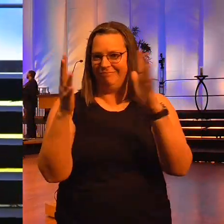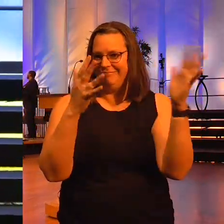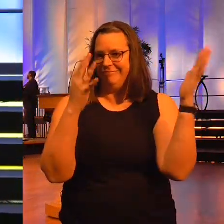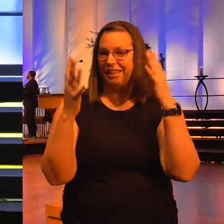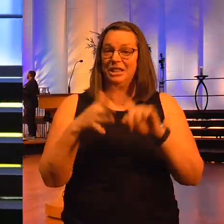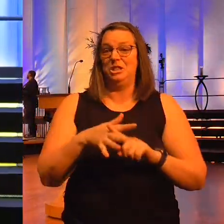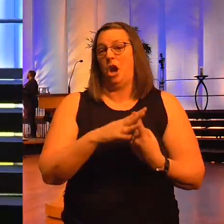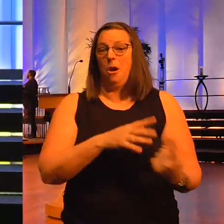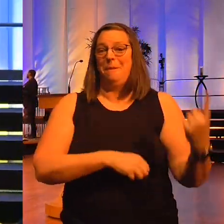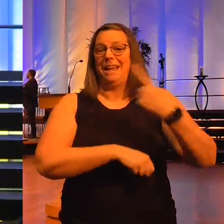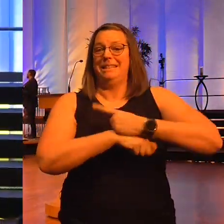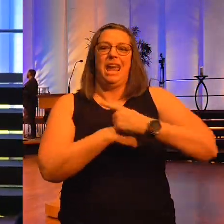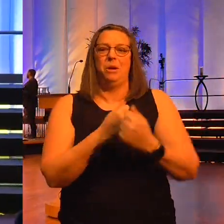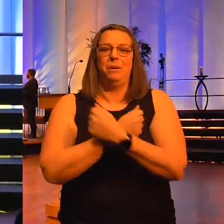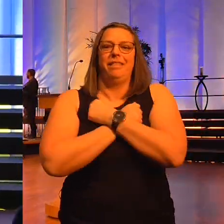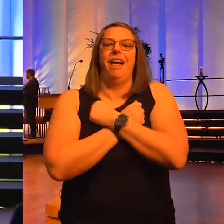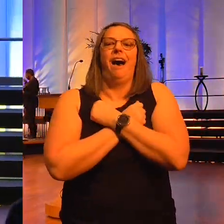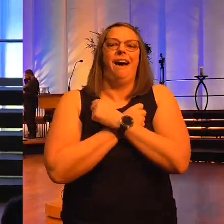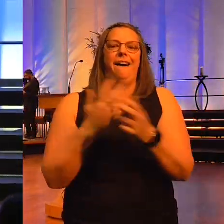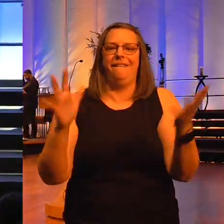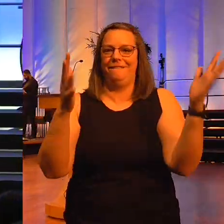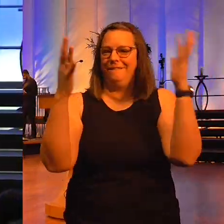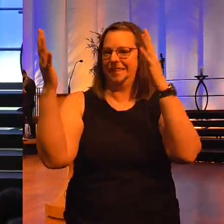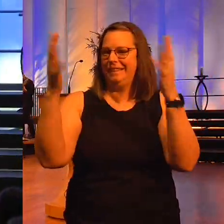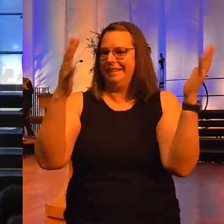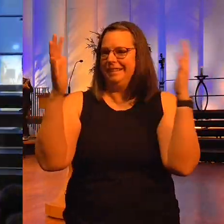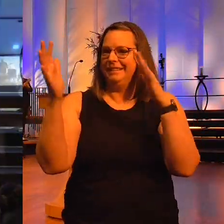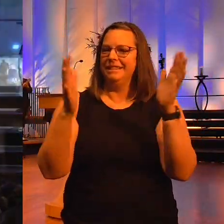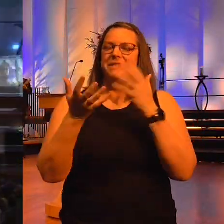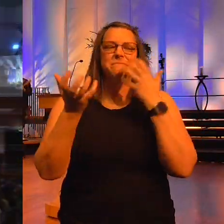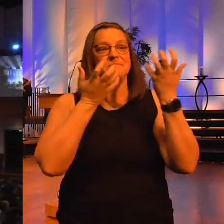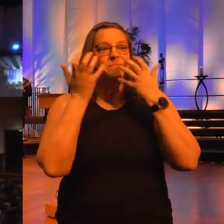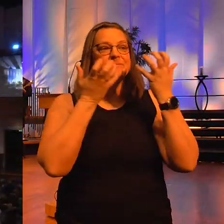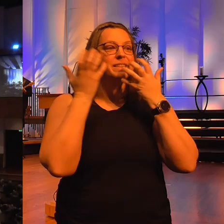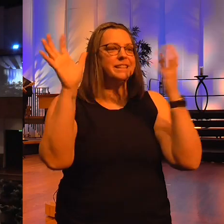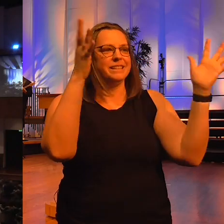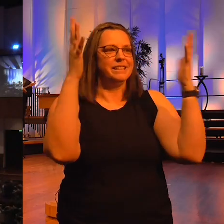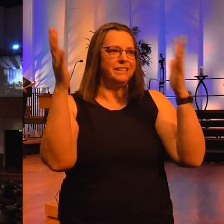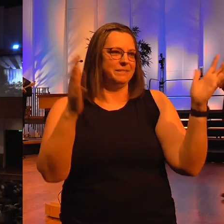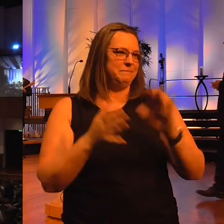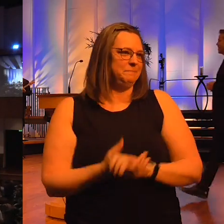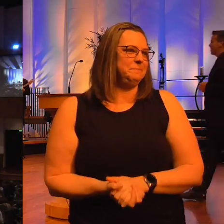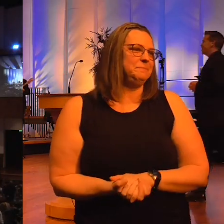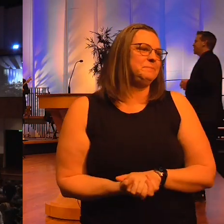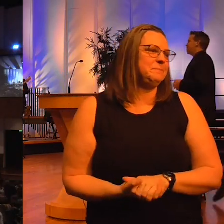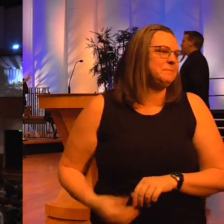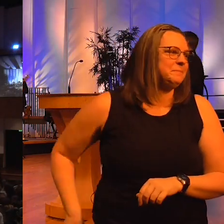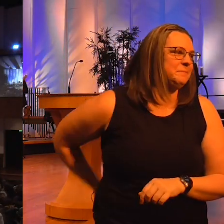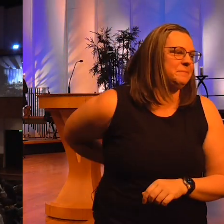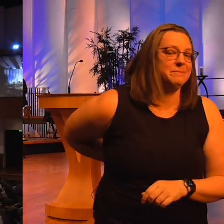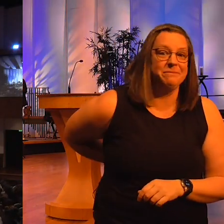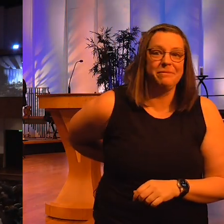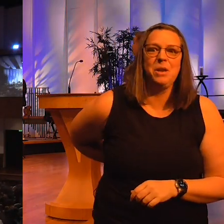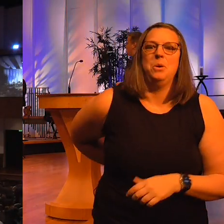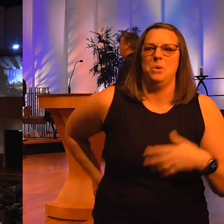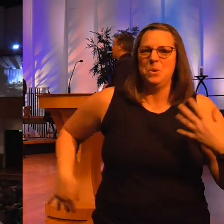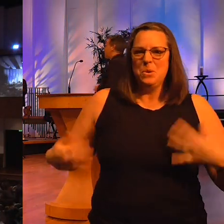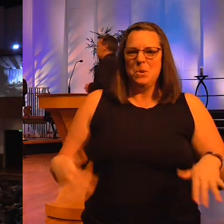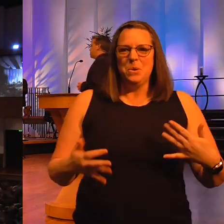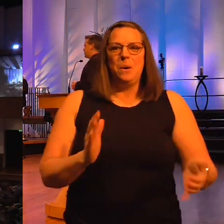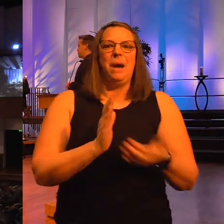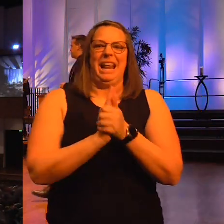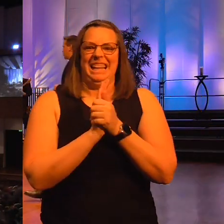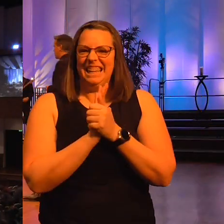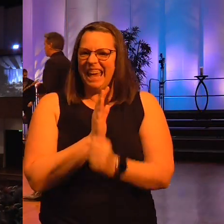with what a gift to start our day with Laura Burman this morning Laura so great